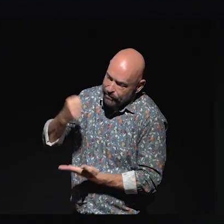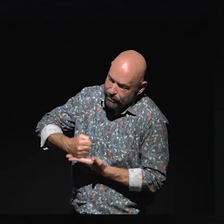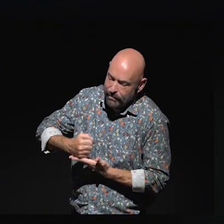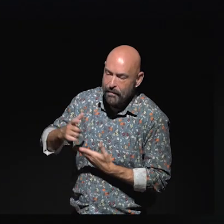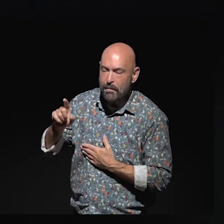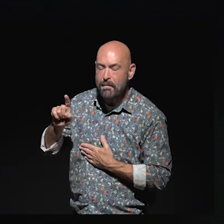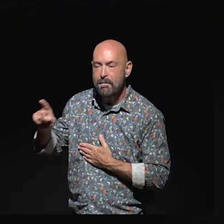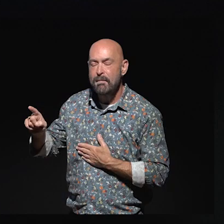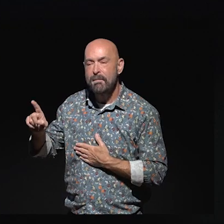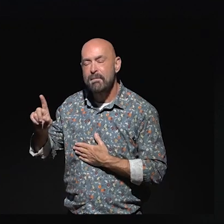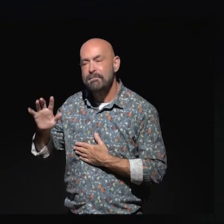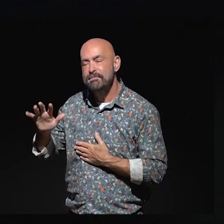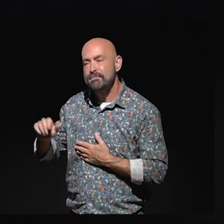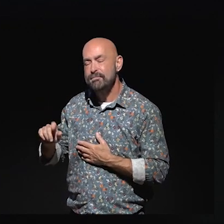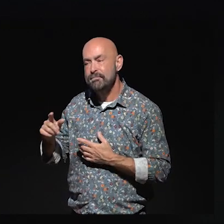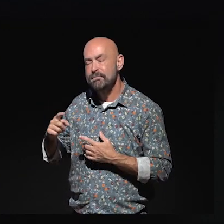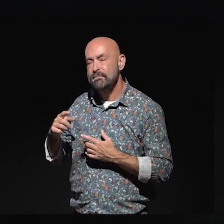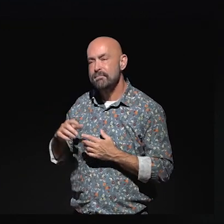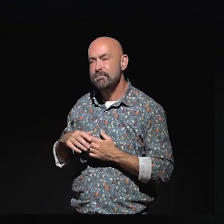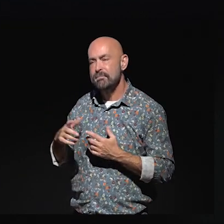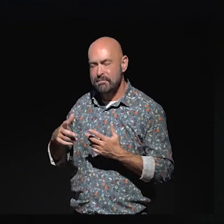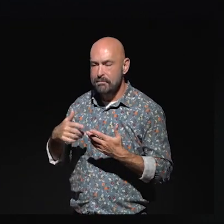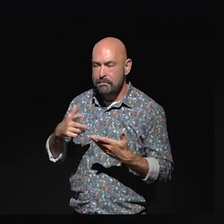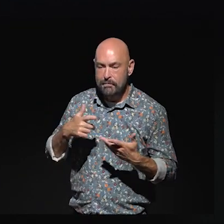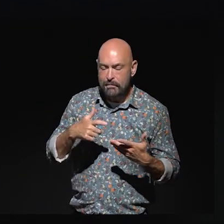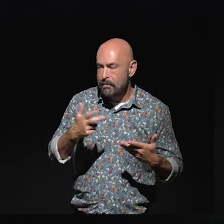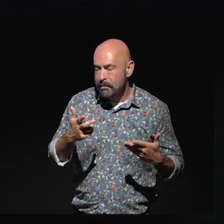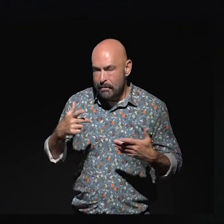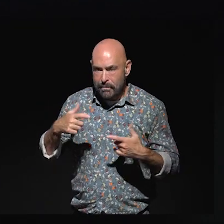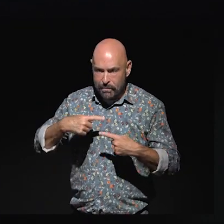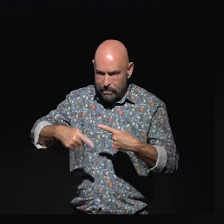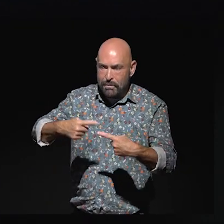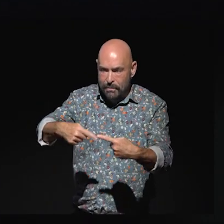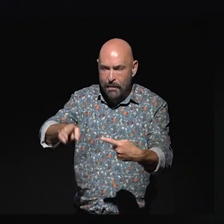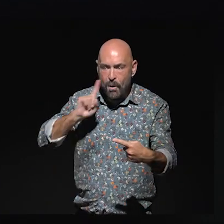But the thing goes on and on and on. The girl grows up.